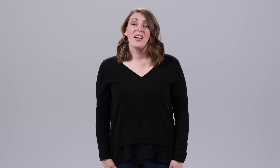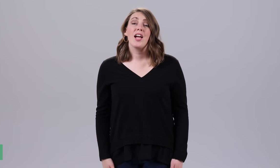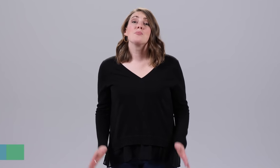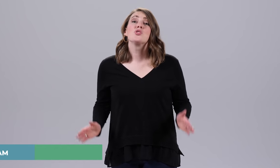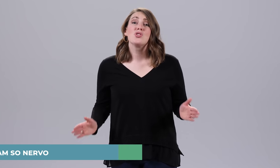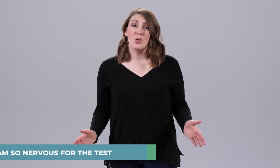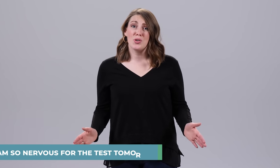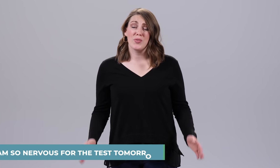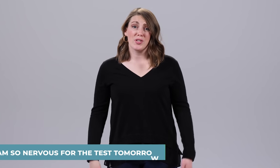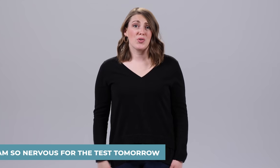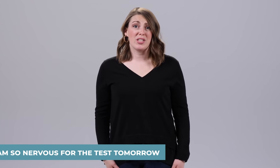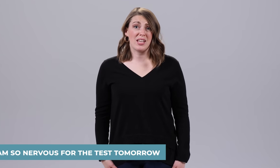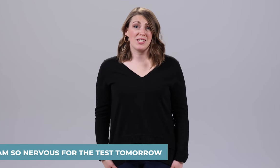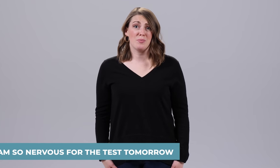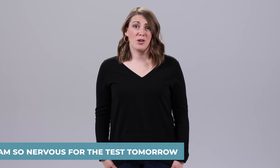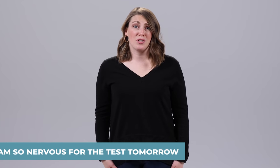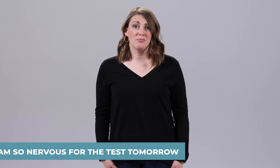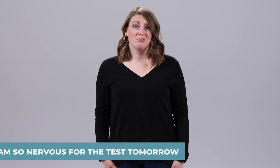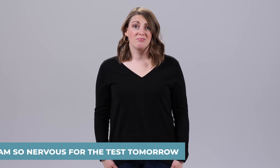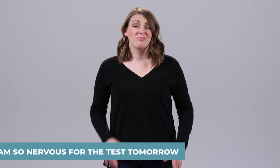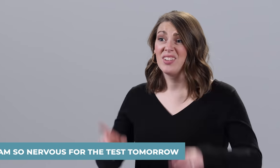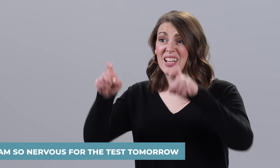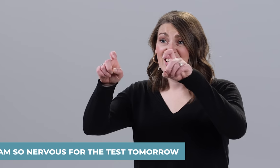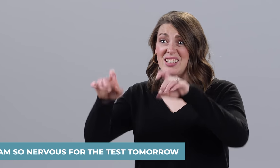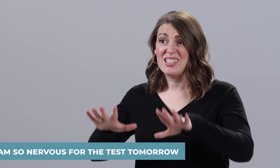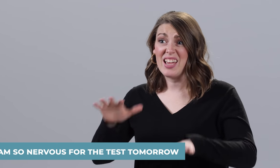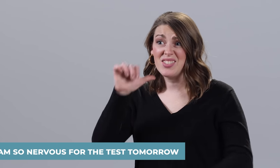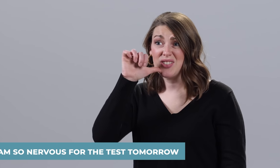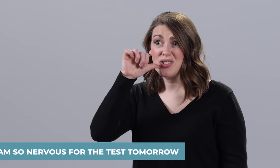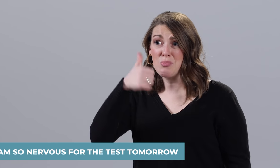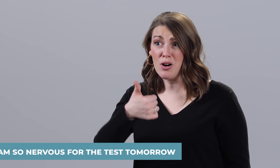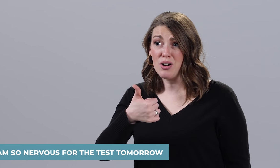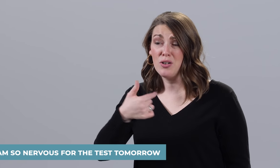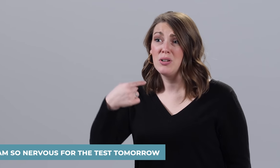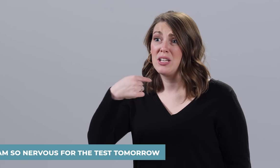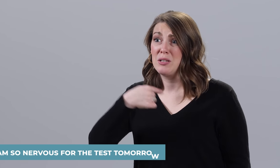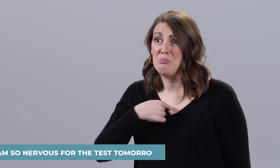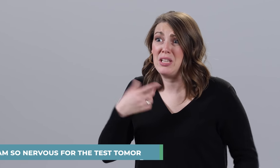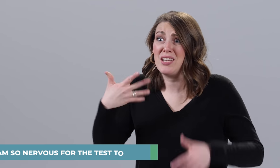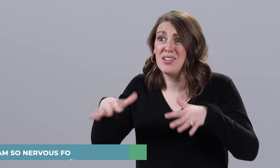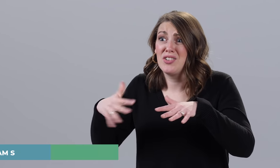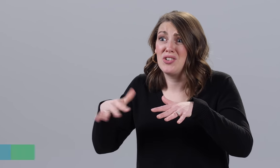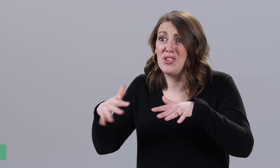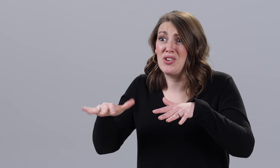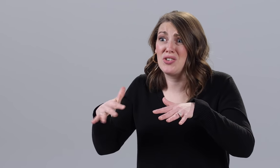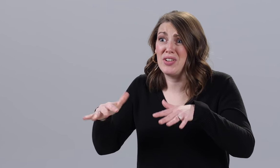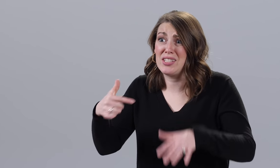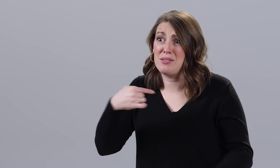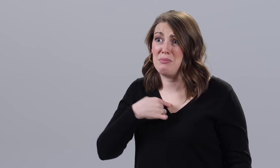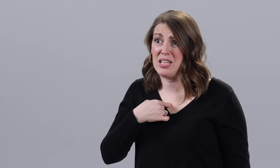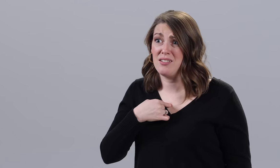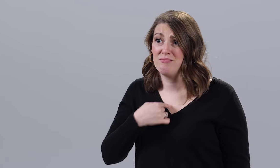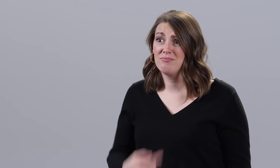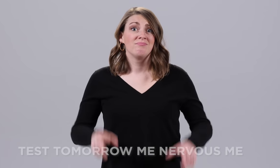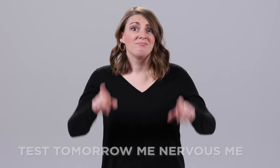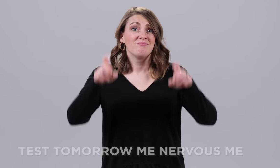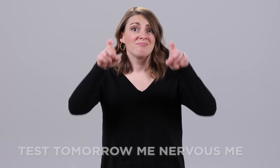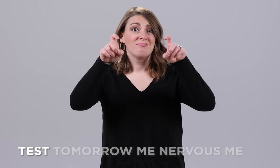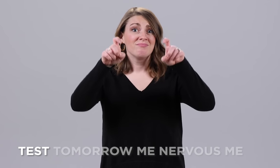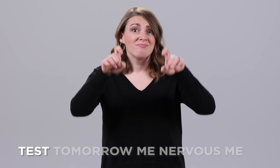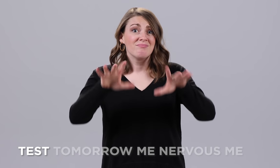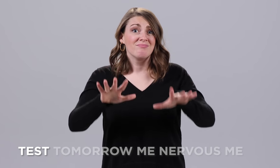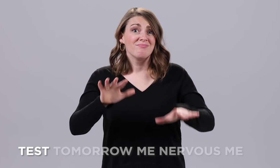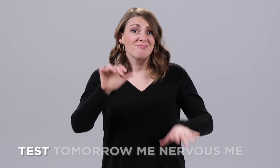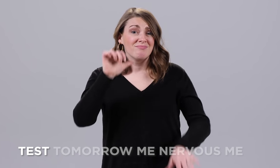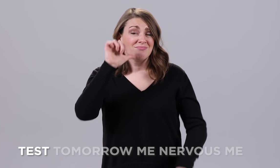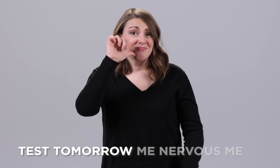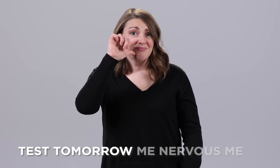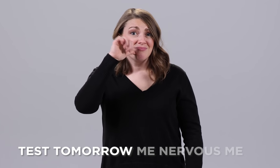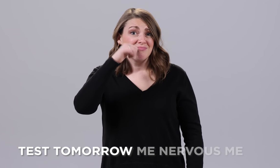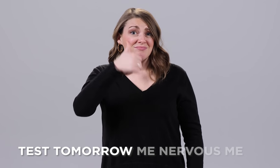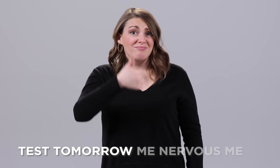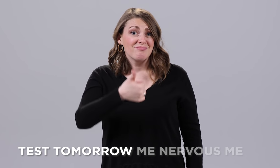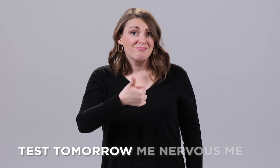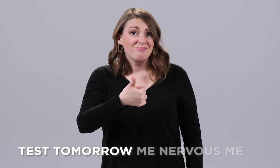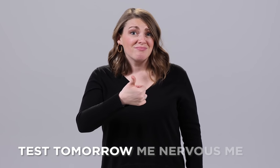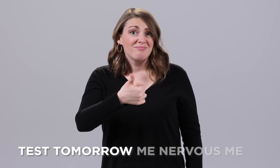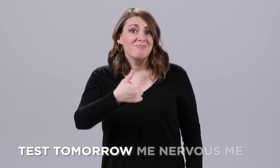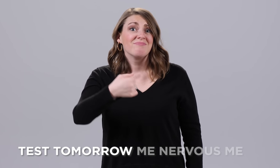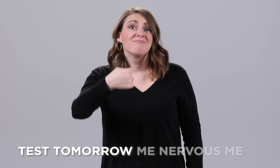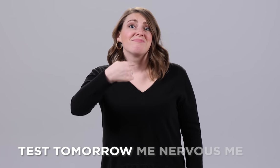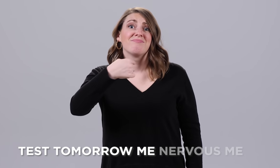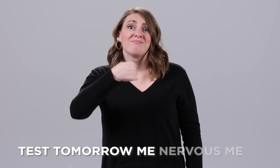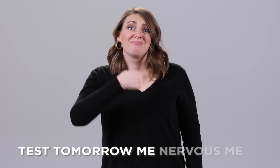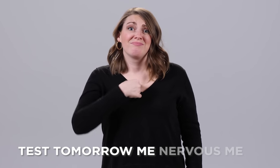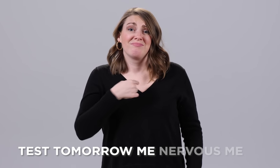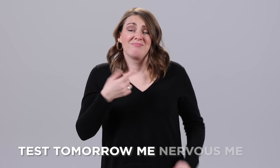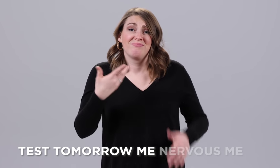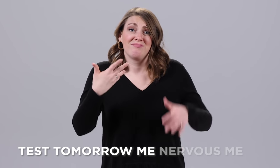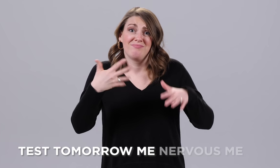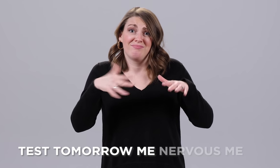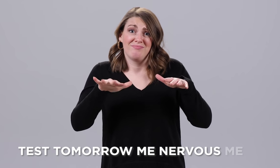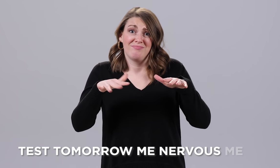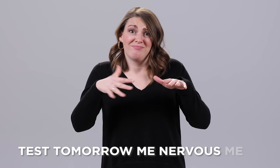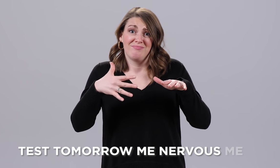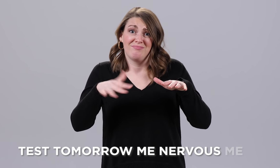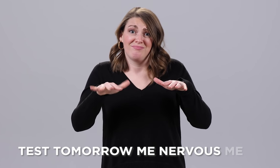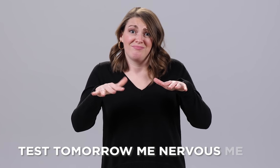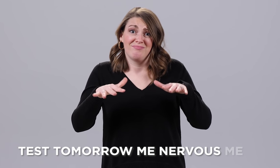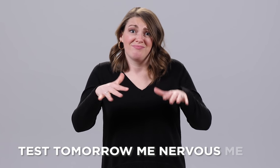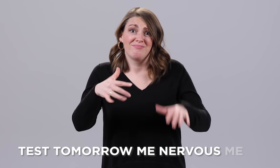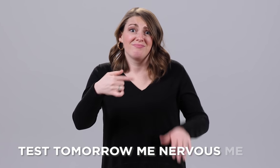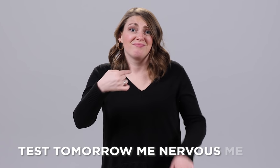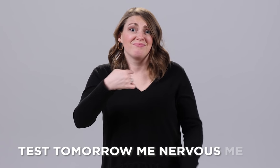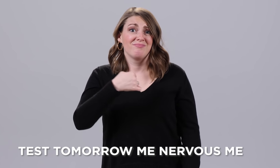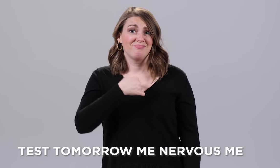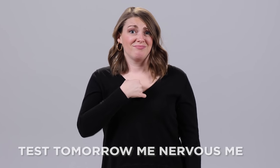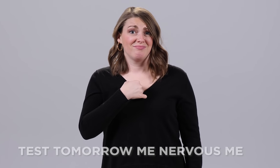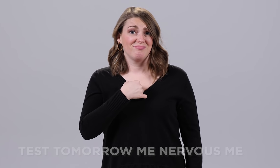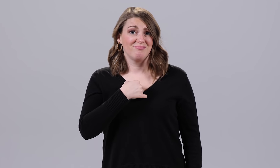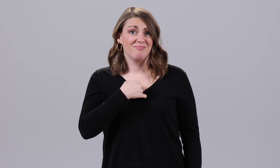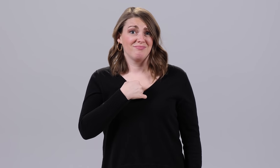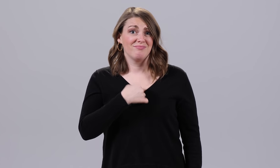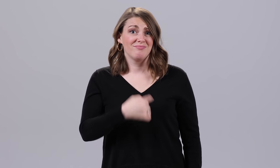I am so nervous for the test tomorrow. TEST TOMORROW ME NERVOUS ME.